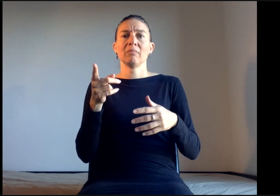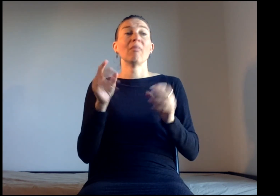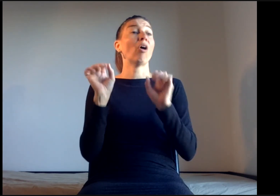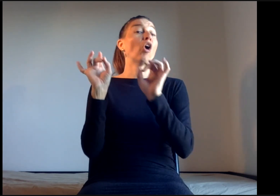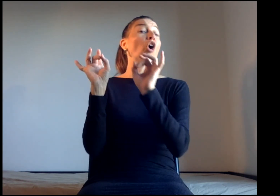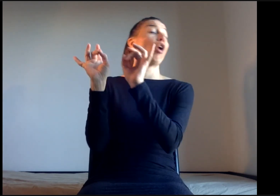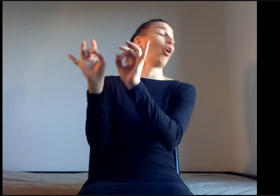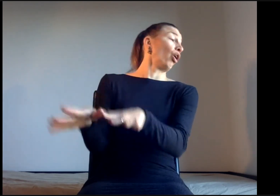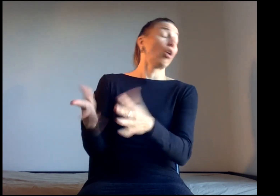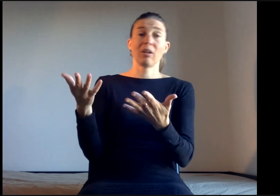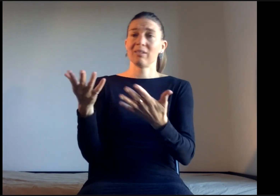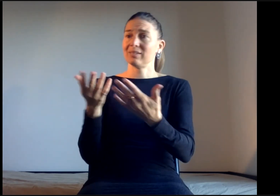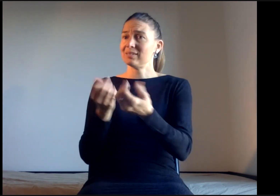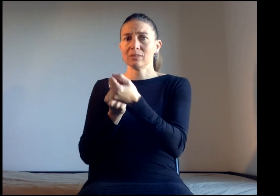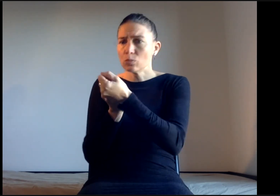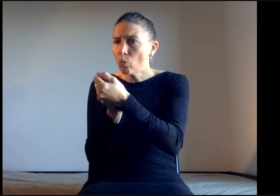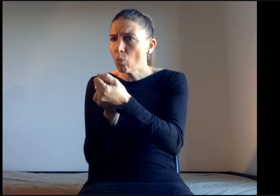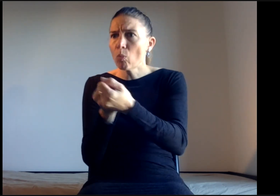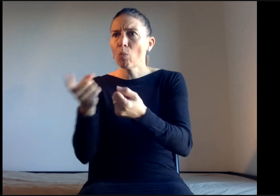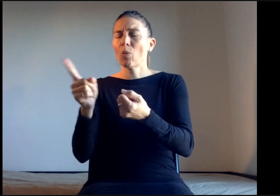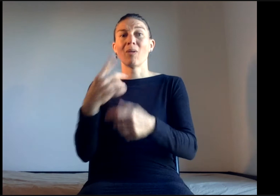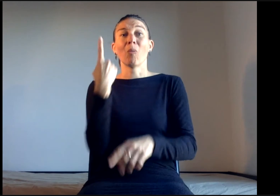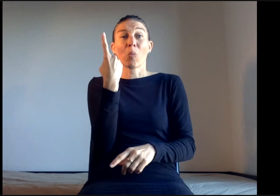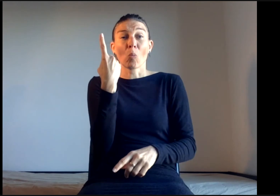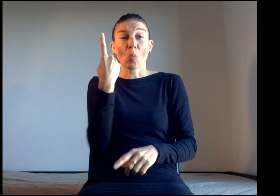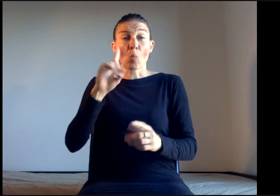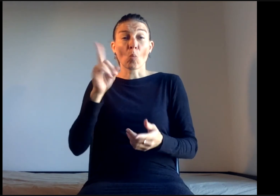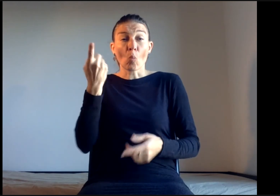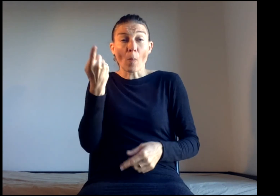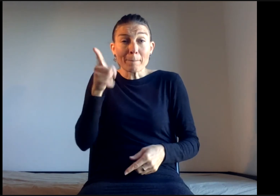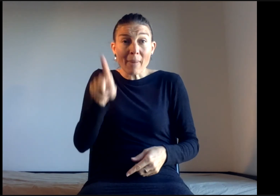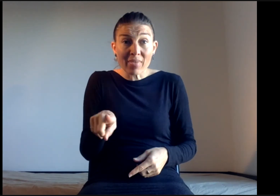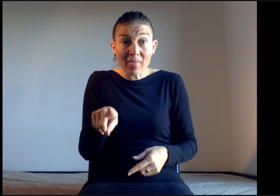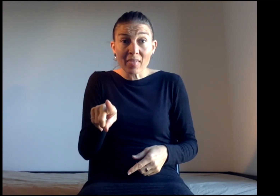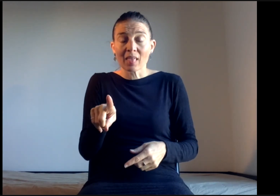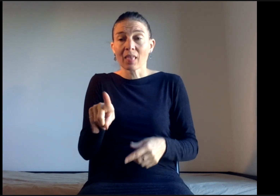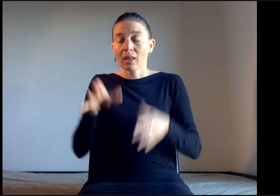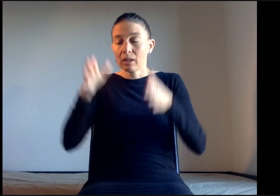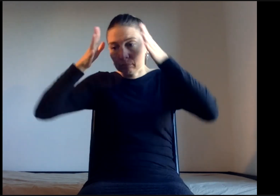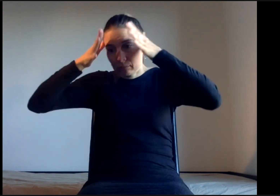for longer than a month just basically being completely on their own.